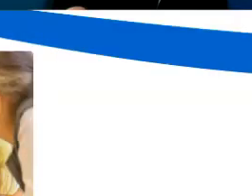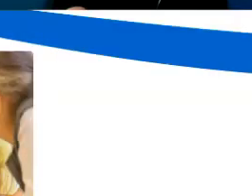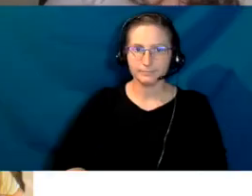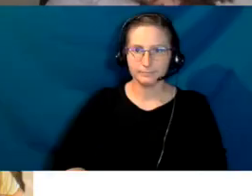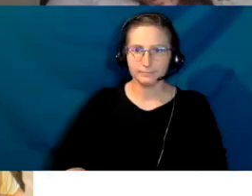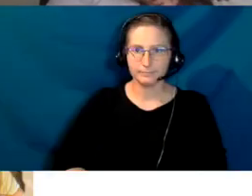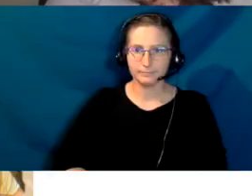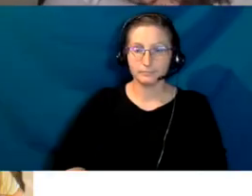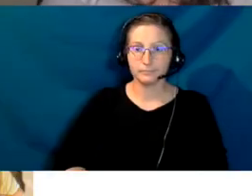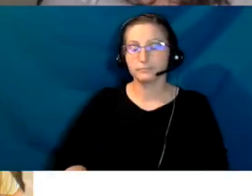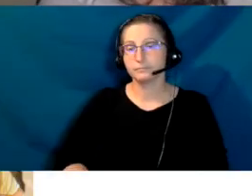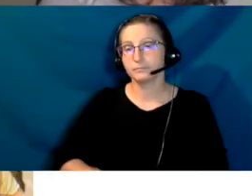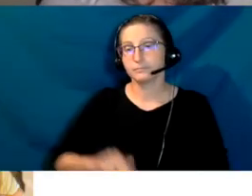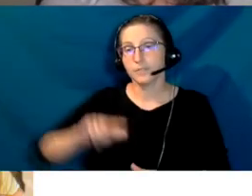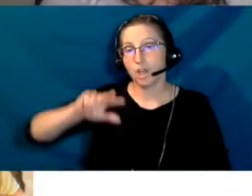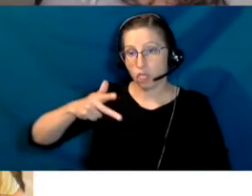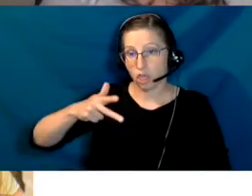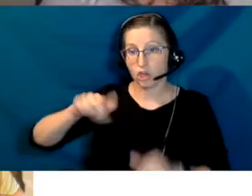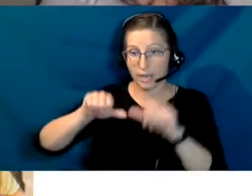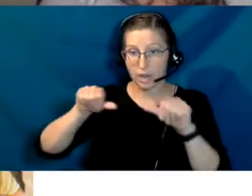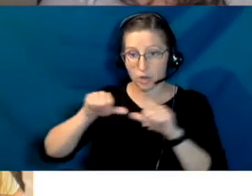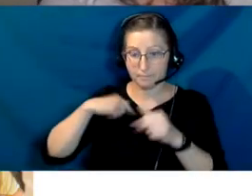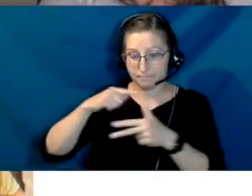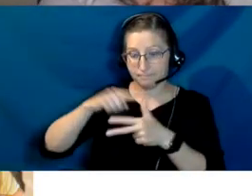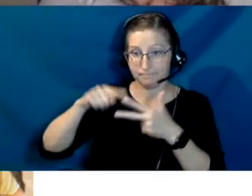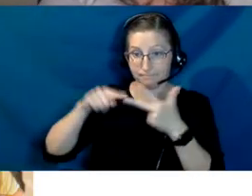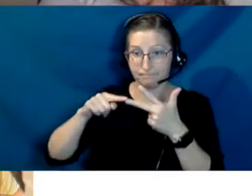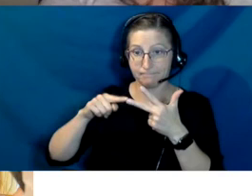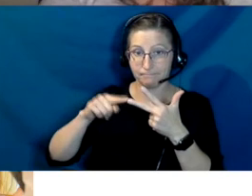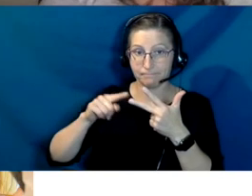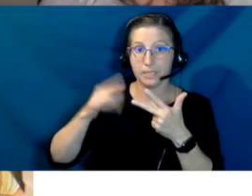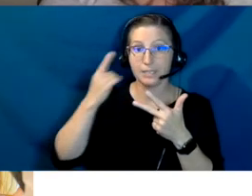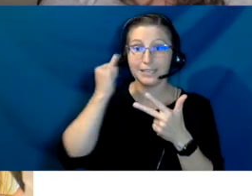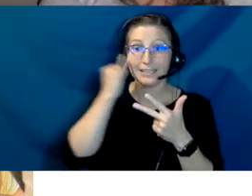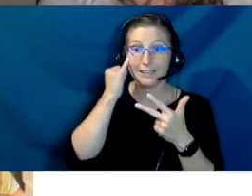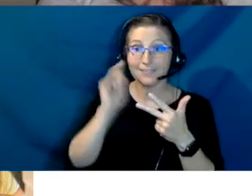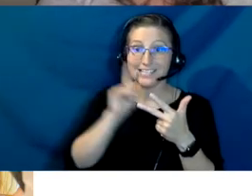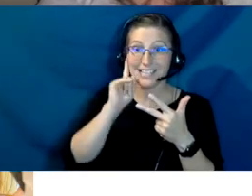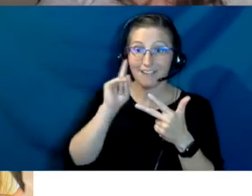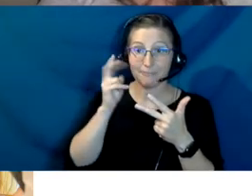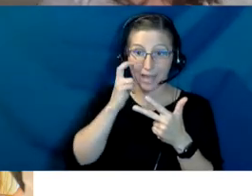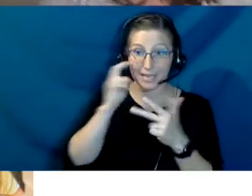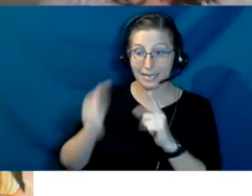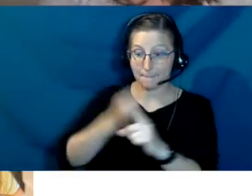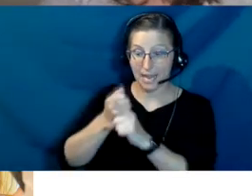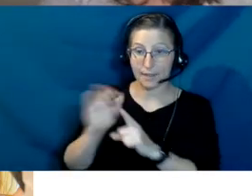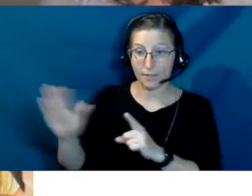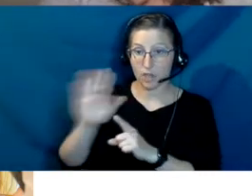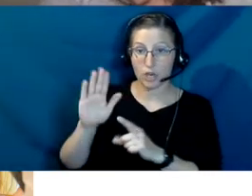The third area that we look to see if deafblindness is impacting a child is educational performance.